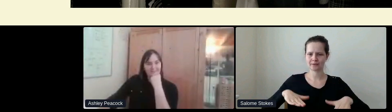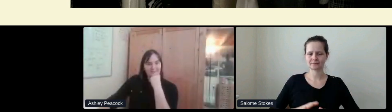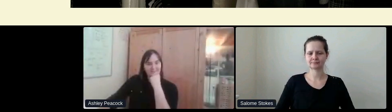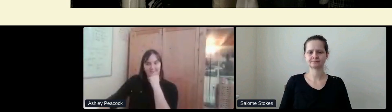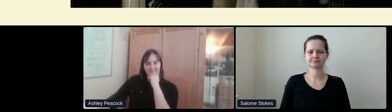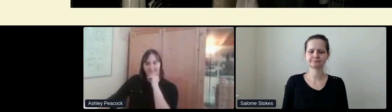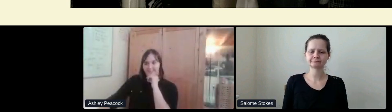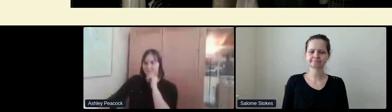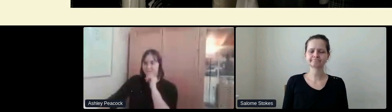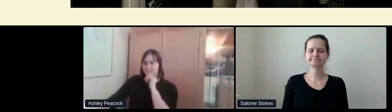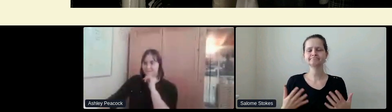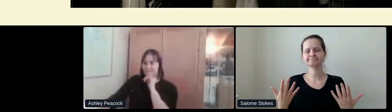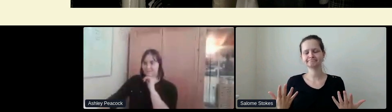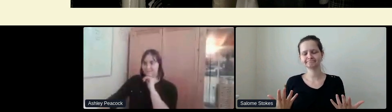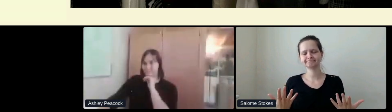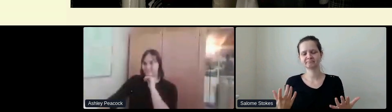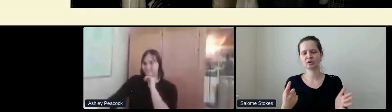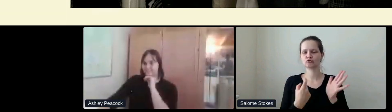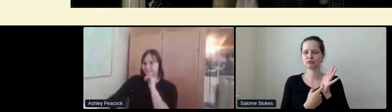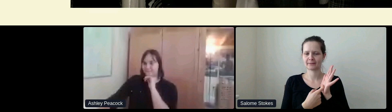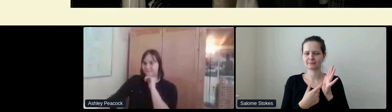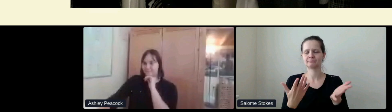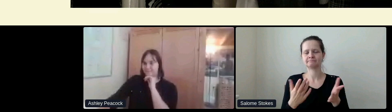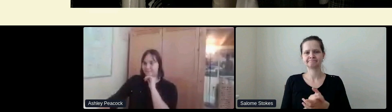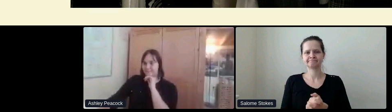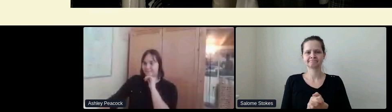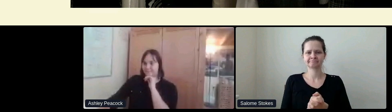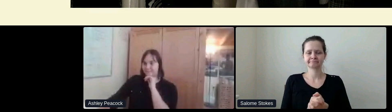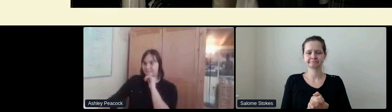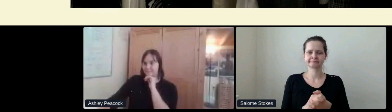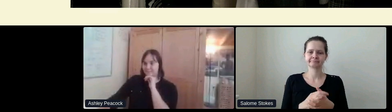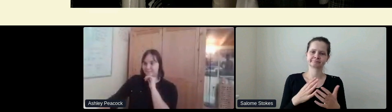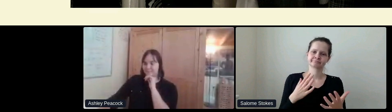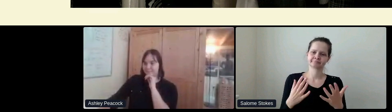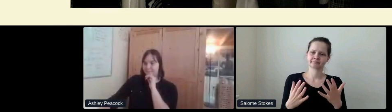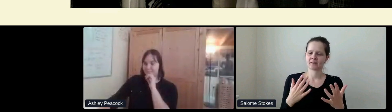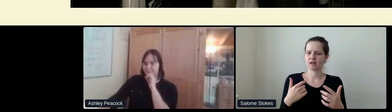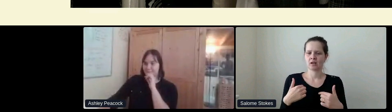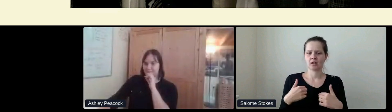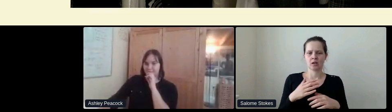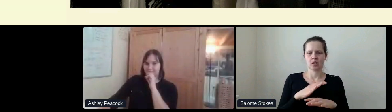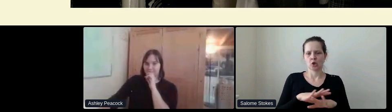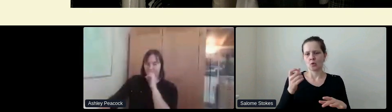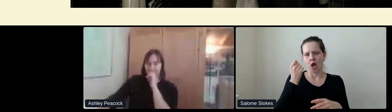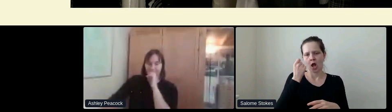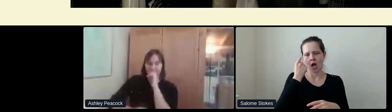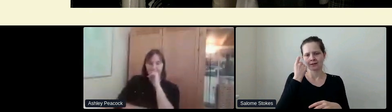Apart from the fact that I don't get why people put so much value on what you wear,